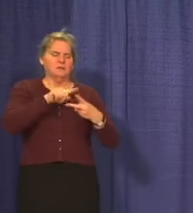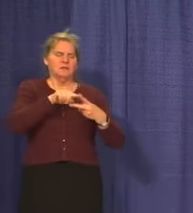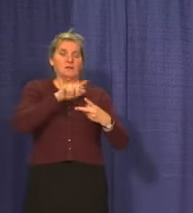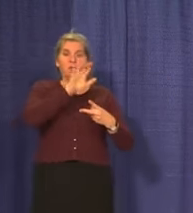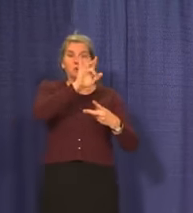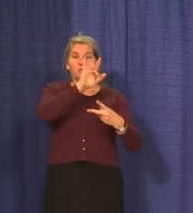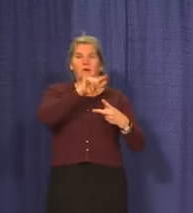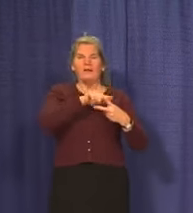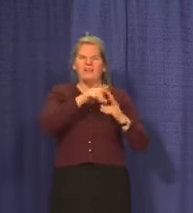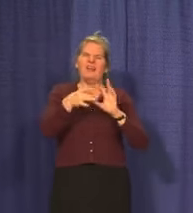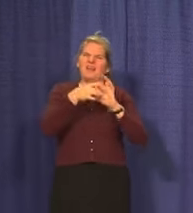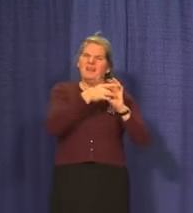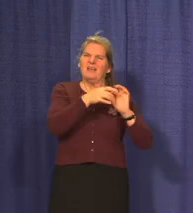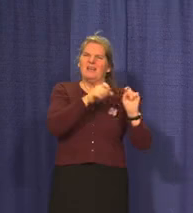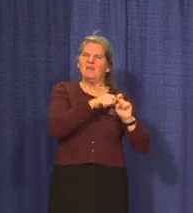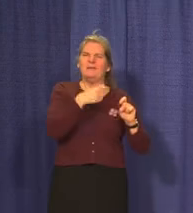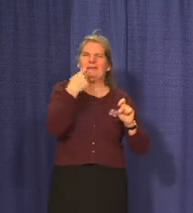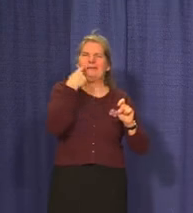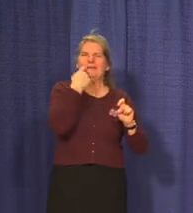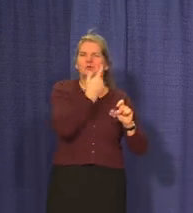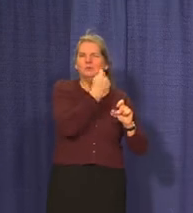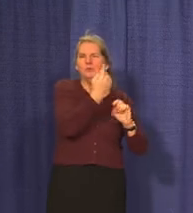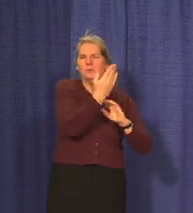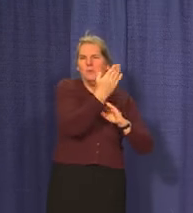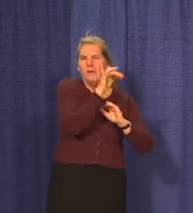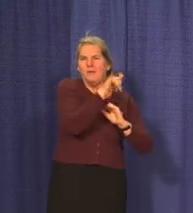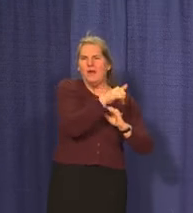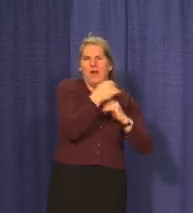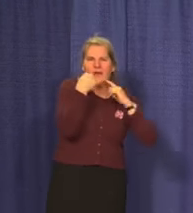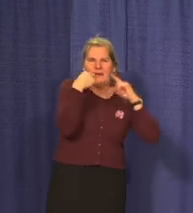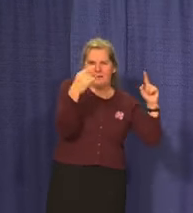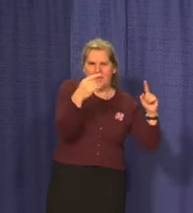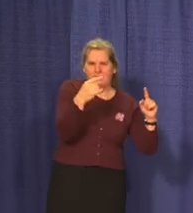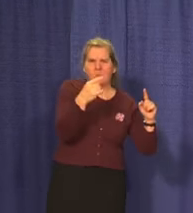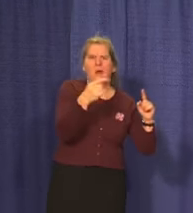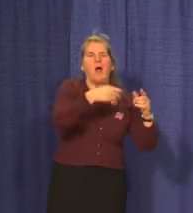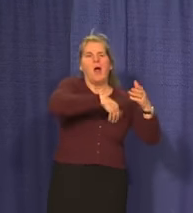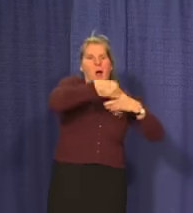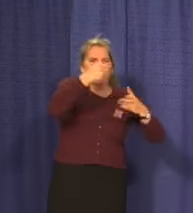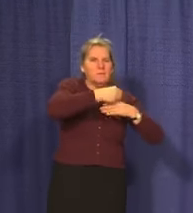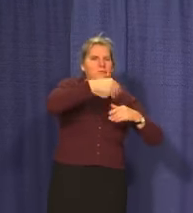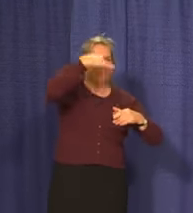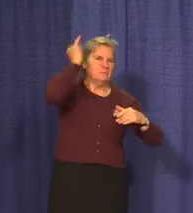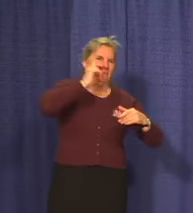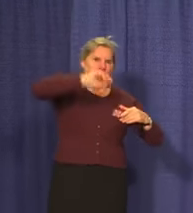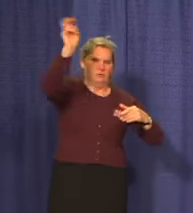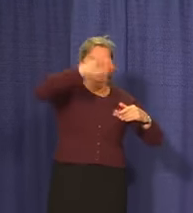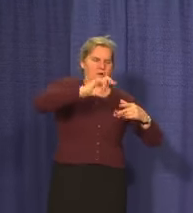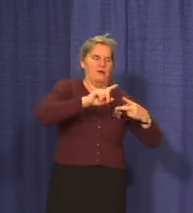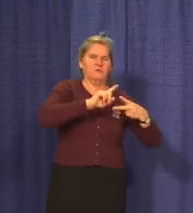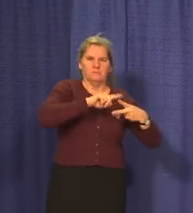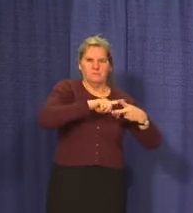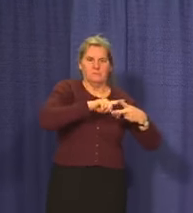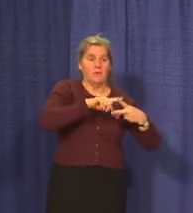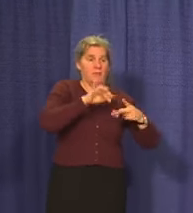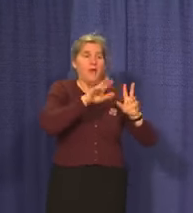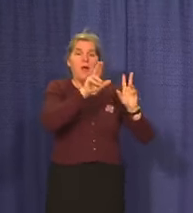PREVIOUS CASE ANNOUNCED ON TUESDAY MORNING, WHICH WAS THE RESULT OF OUT OF TERRITORY TRAVEL. THE INDIVIDUAL IS RECOVERING